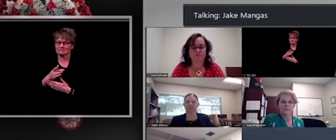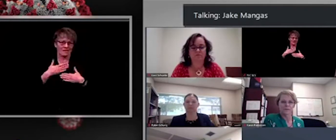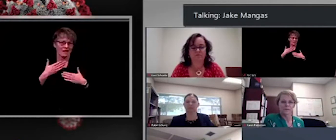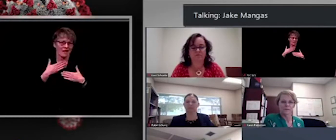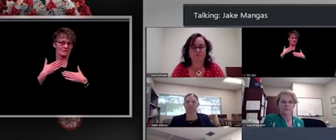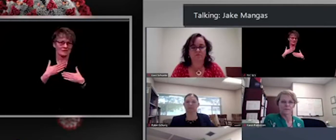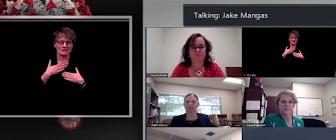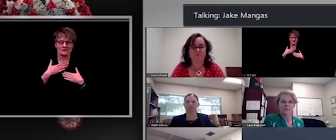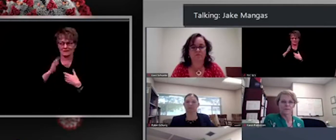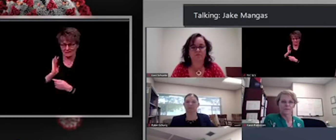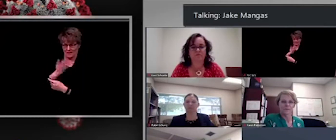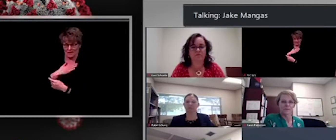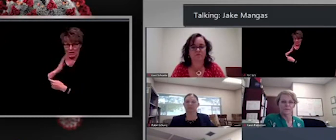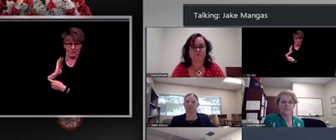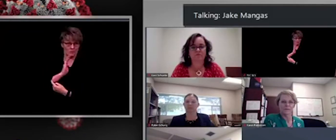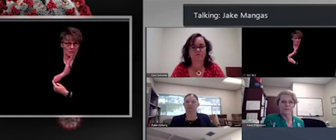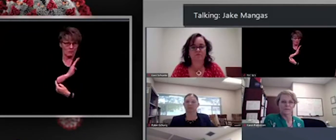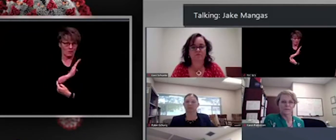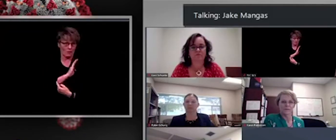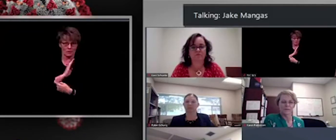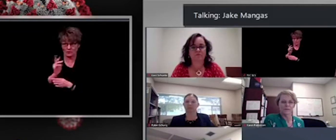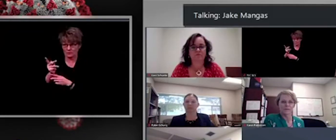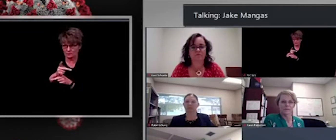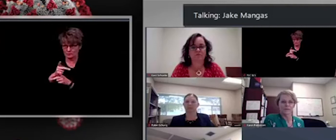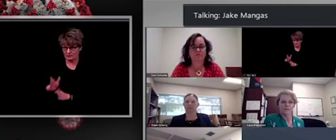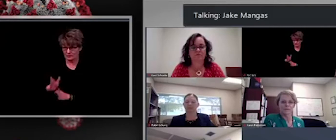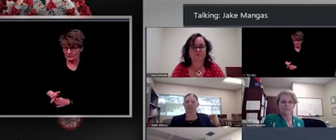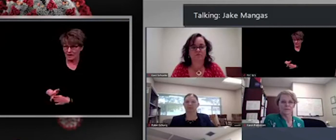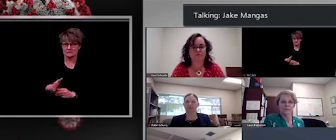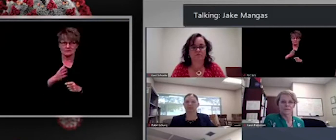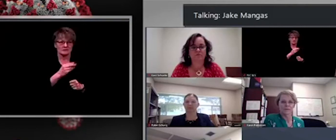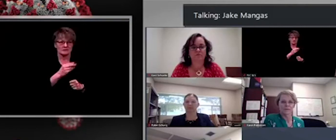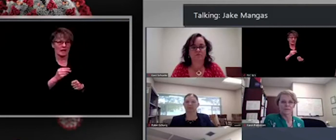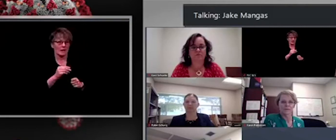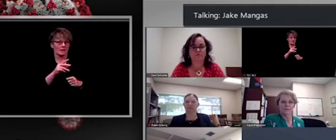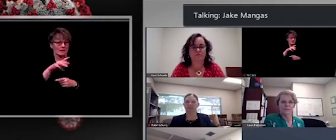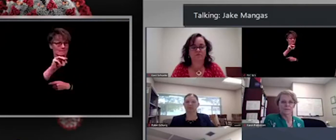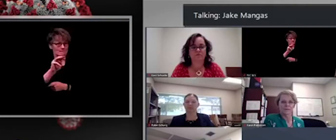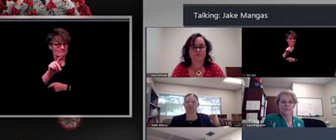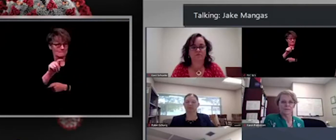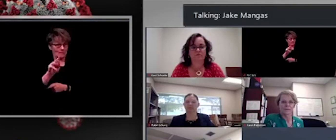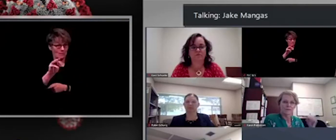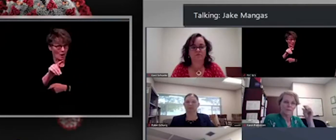and county administration, Matt Pontes in particular, also Karen Ramstrom and Donnell